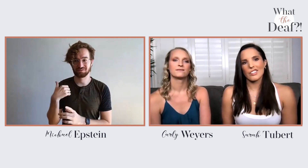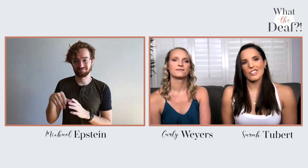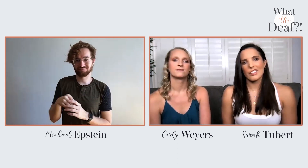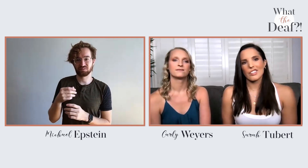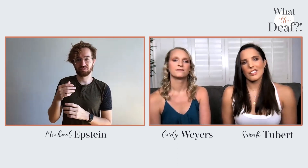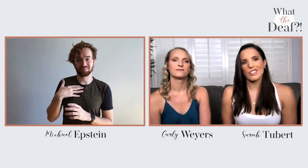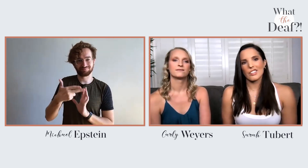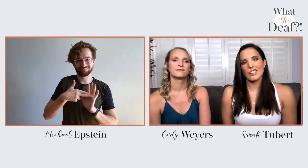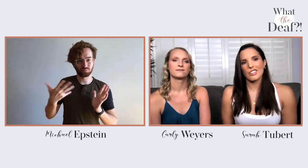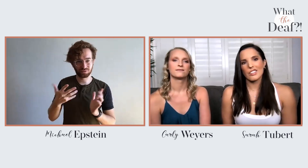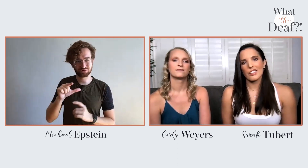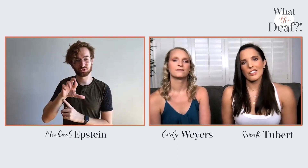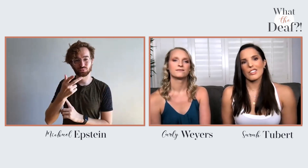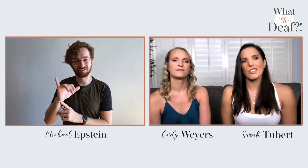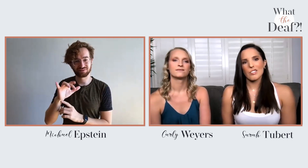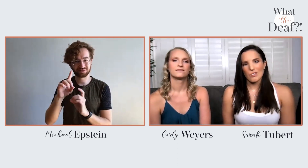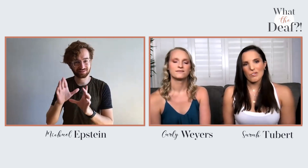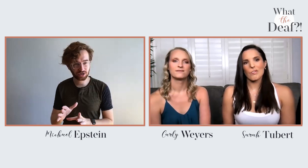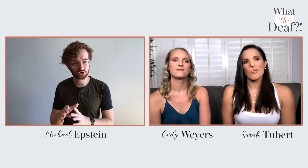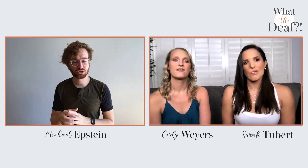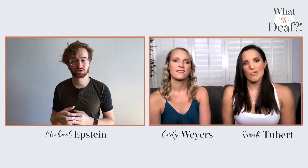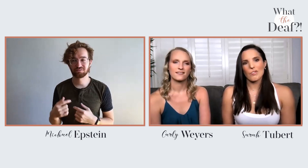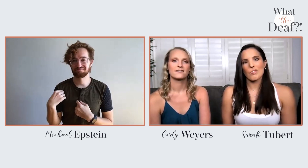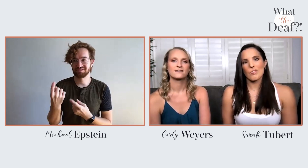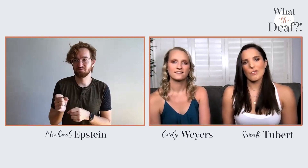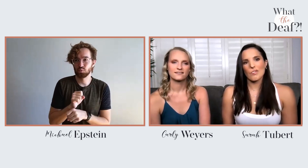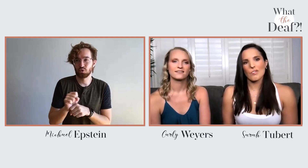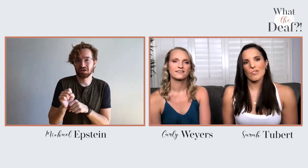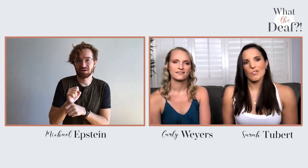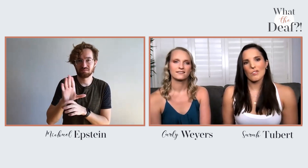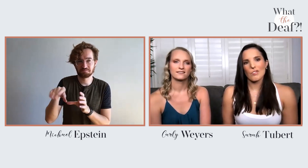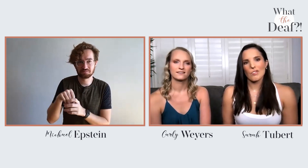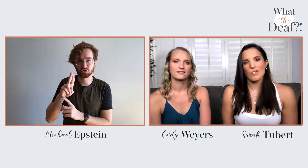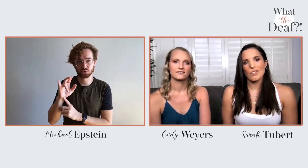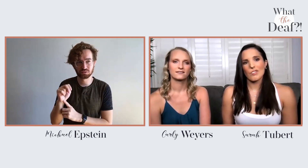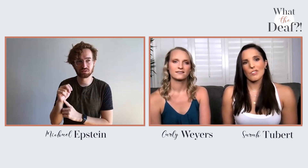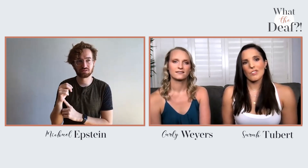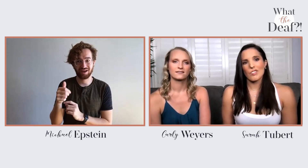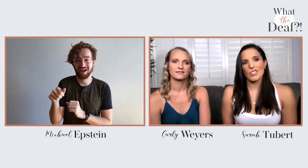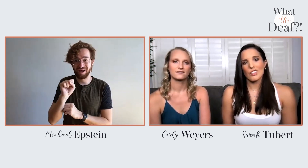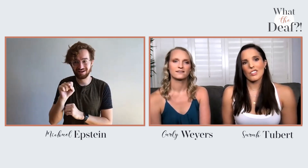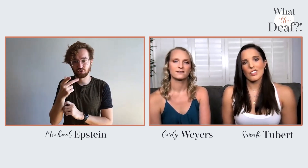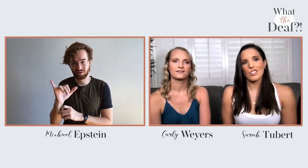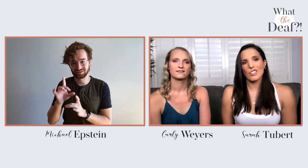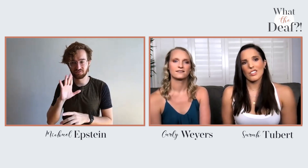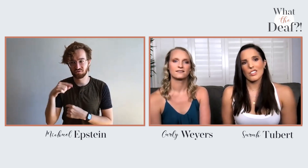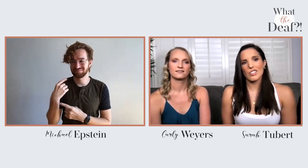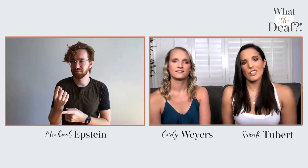and have the title of official graphic designer. I've been working through the union as a graphic designer